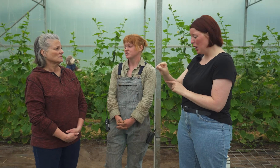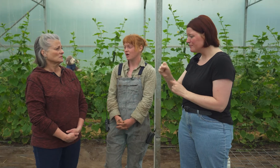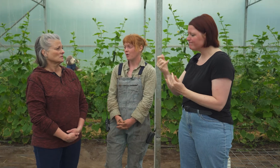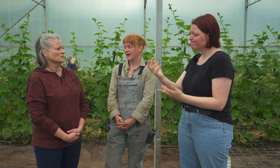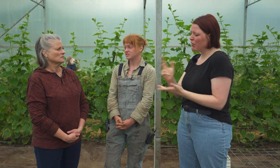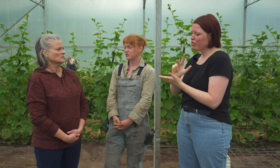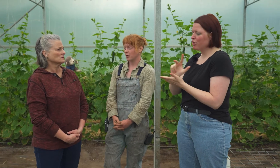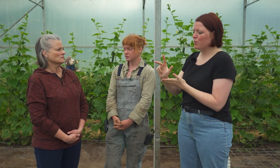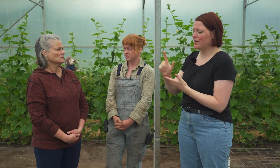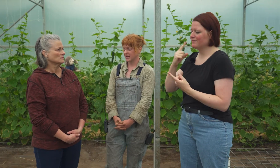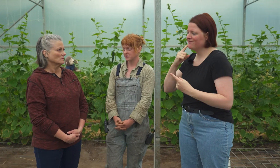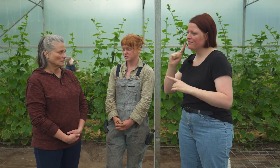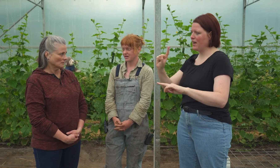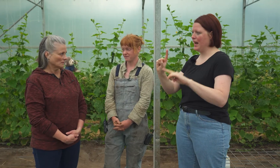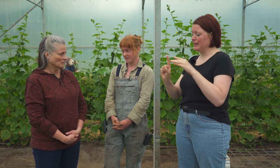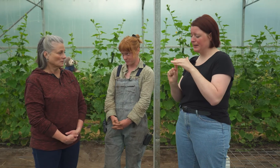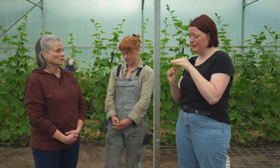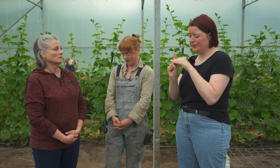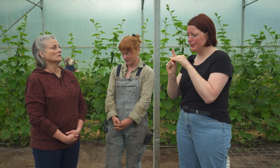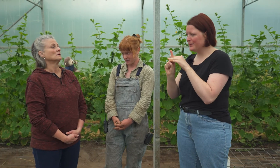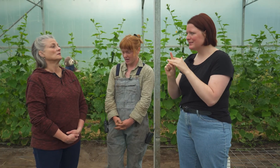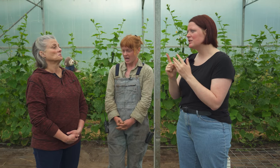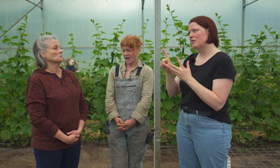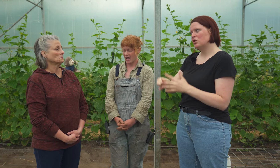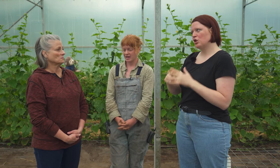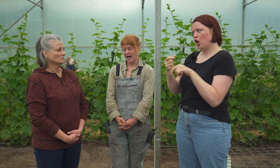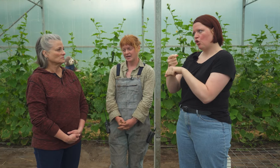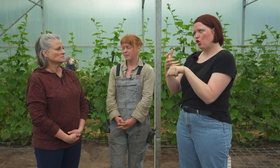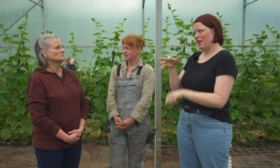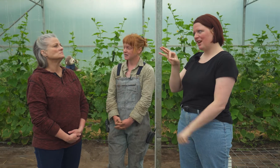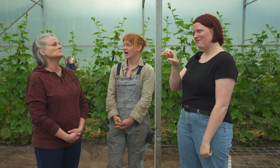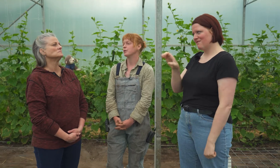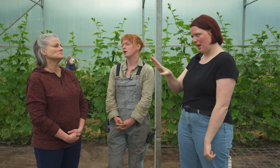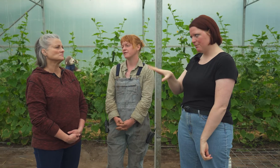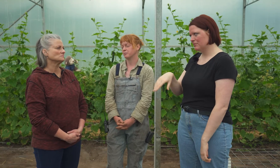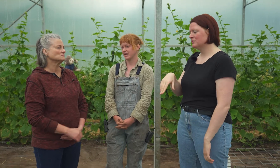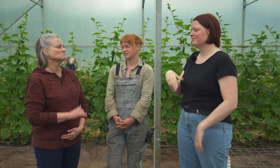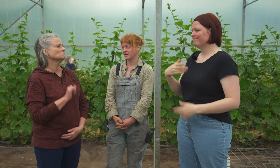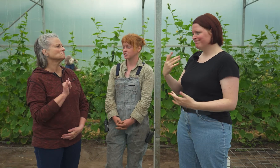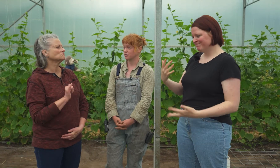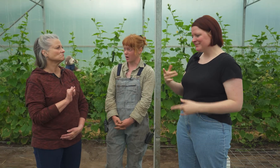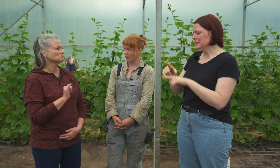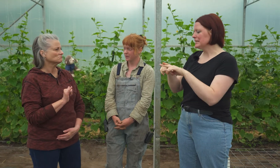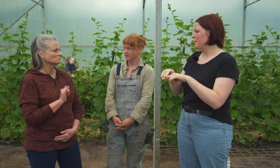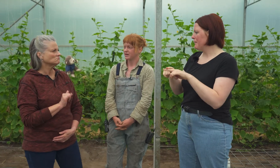So I start those things in February and it kind of depends on how long the plant takes to grow.